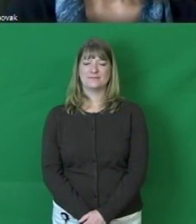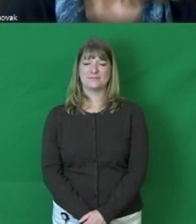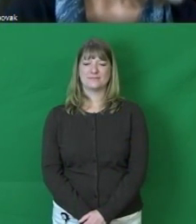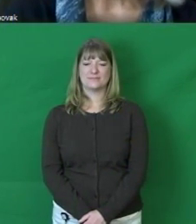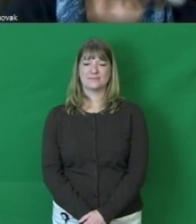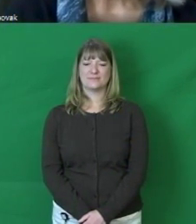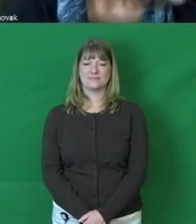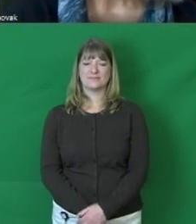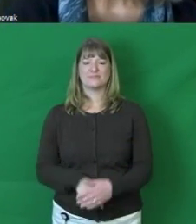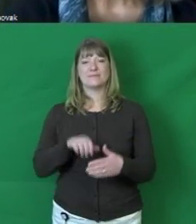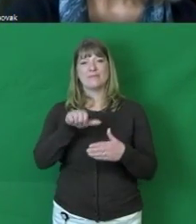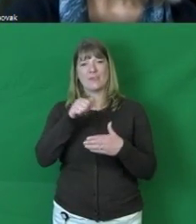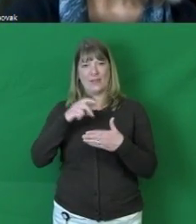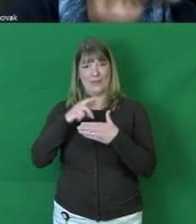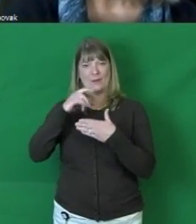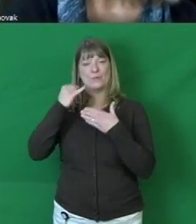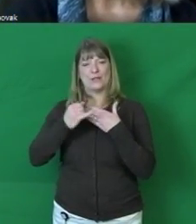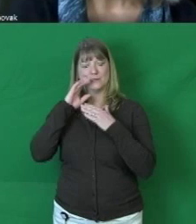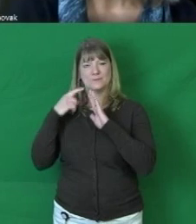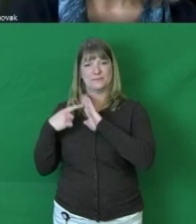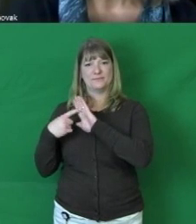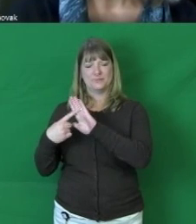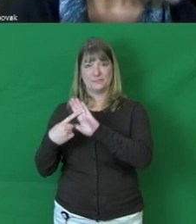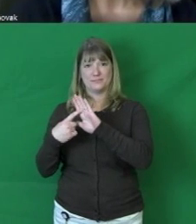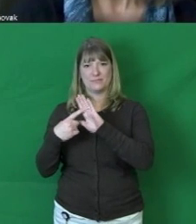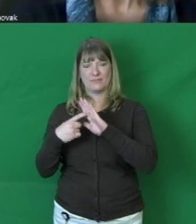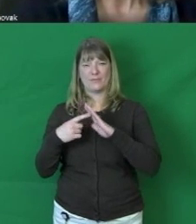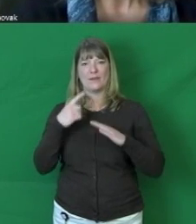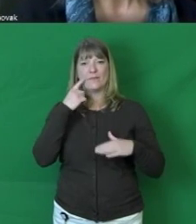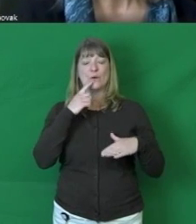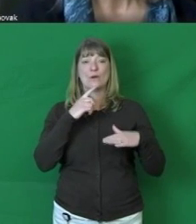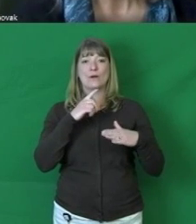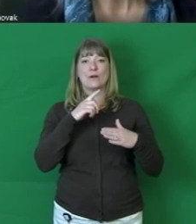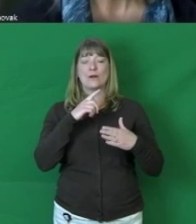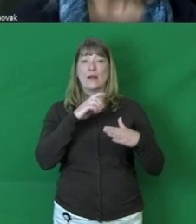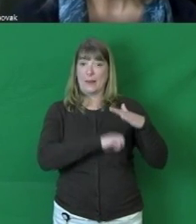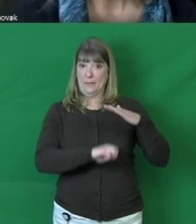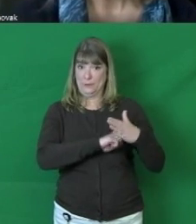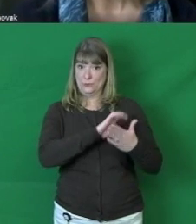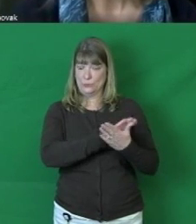Another project, that I'd like to share with you, is in the elementary school. We talked about